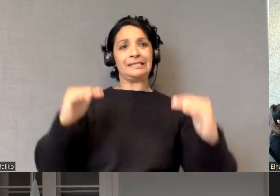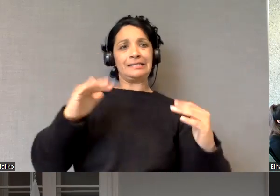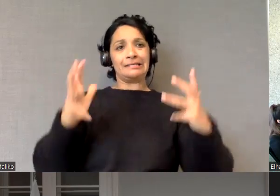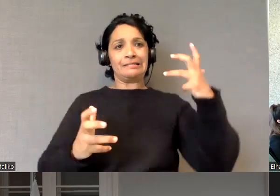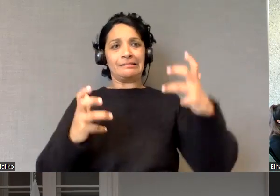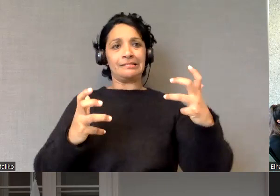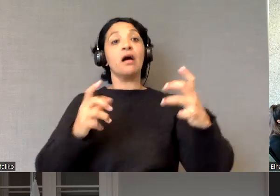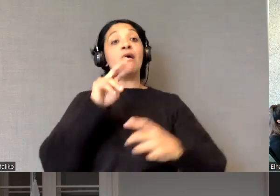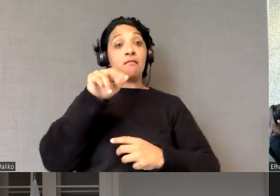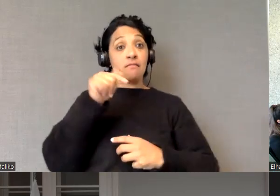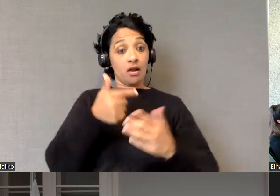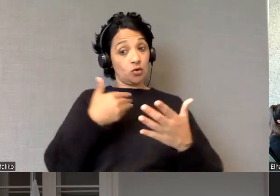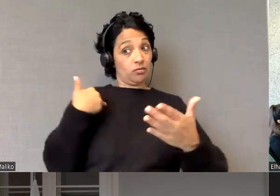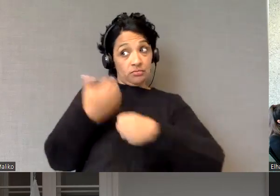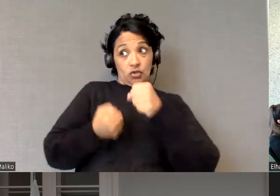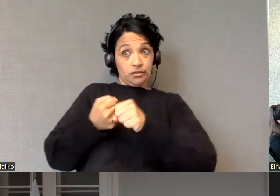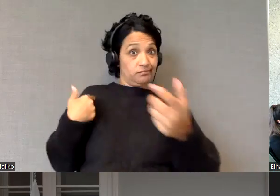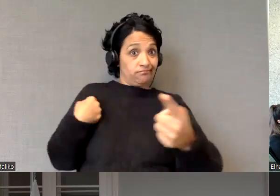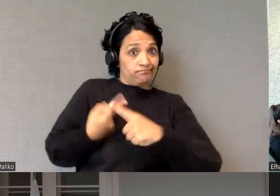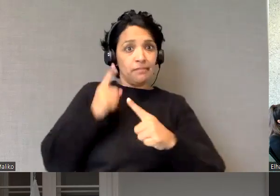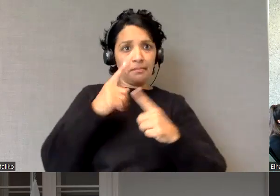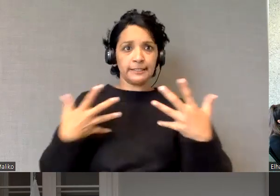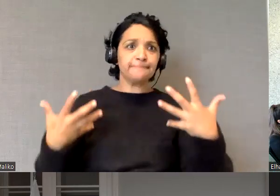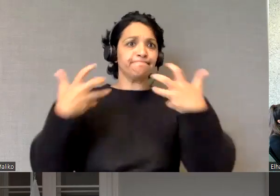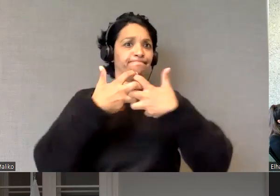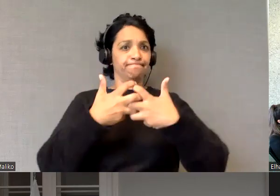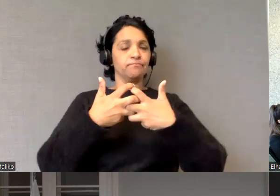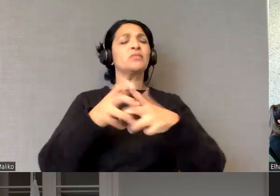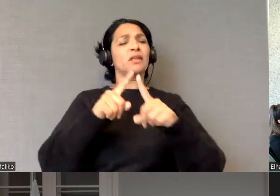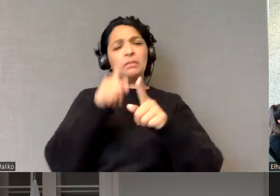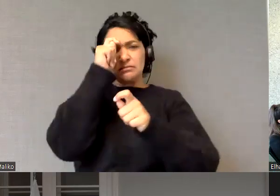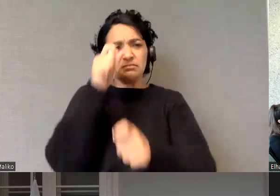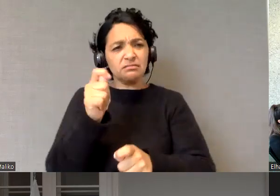up, so it's been a couple of years in the pandemic, recognising that it does need to